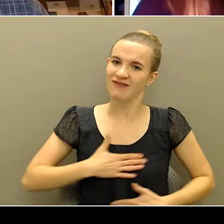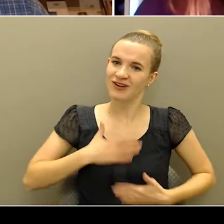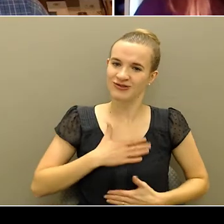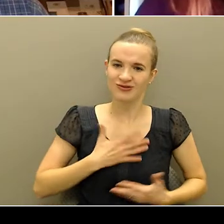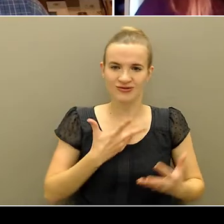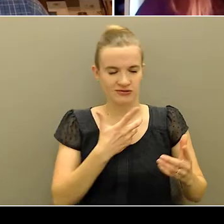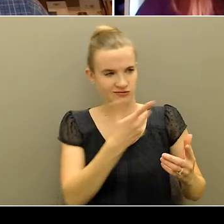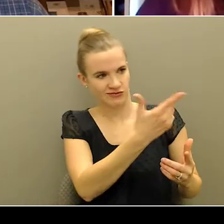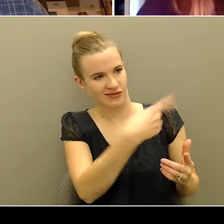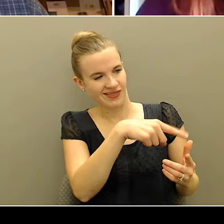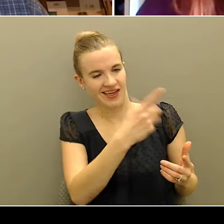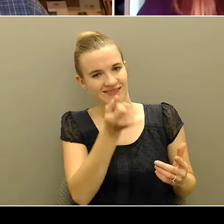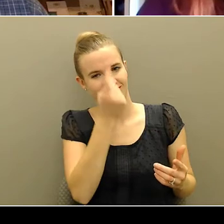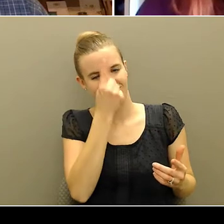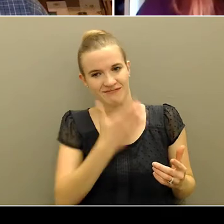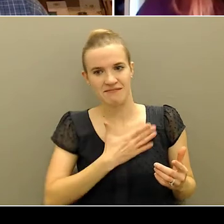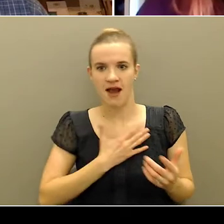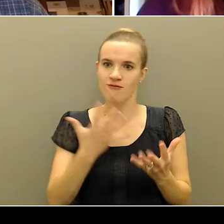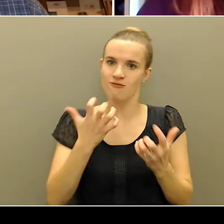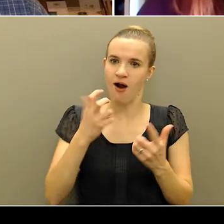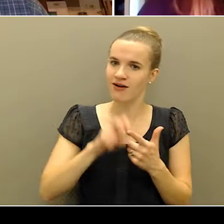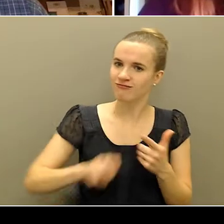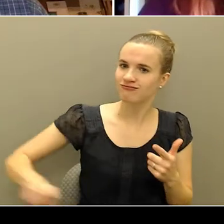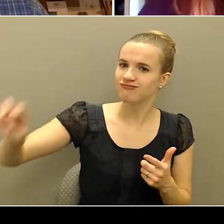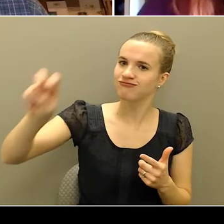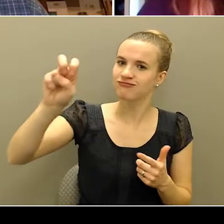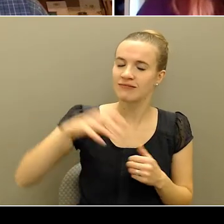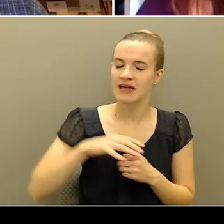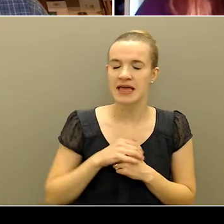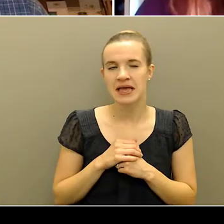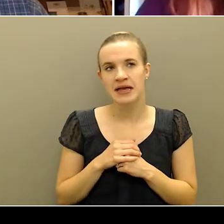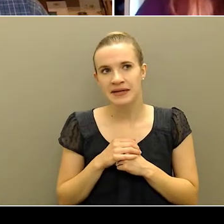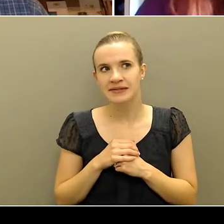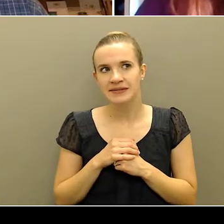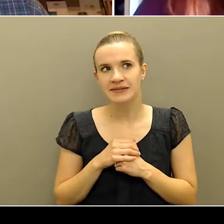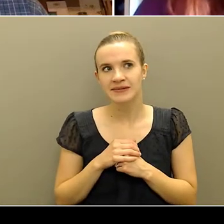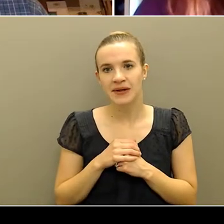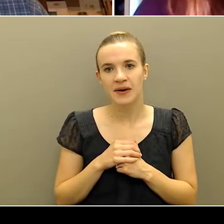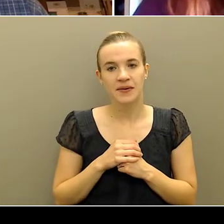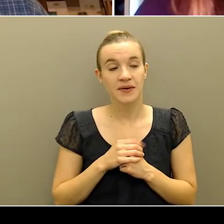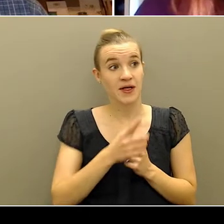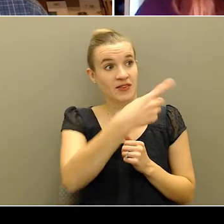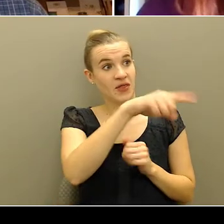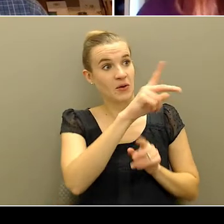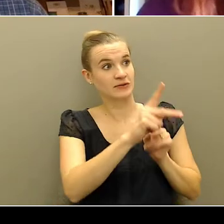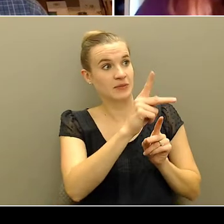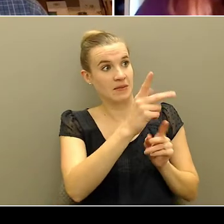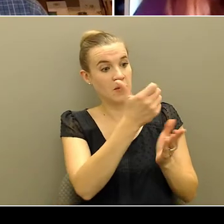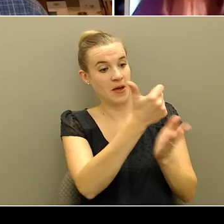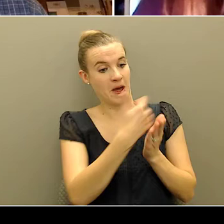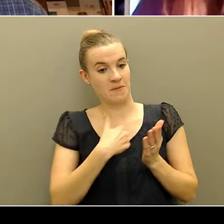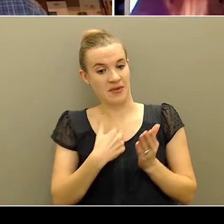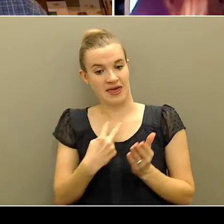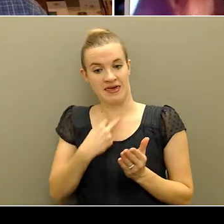feel like it definitely feels them, you know, to realize, Oh, yeah, you know, this, if this is me one day like, this is totally how I'm going to be. Like,